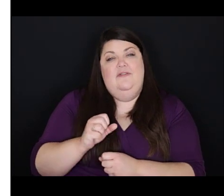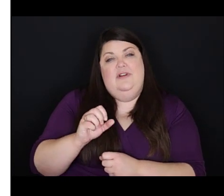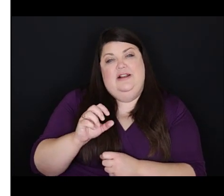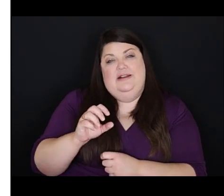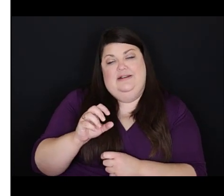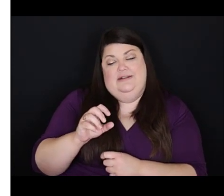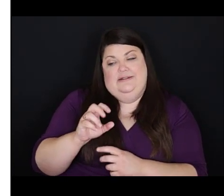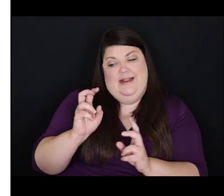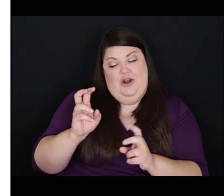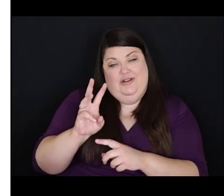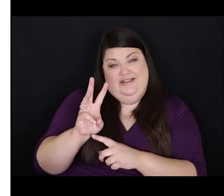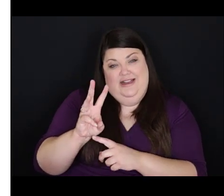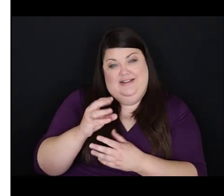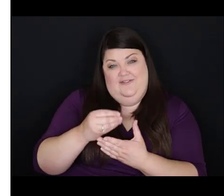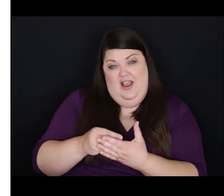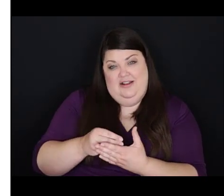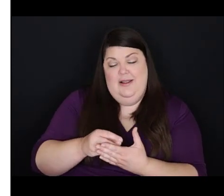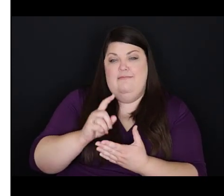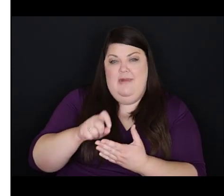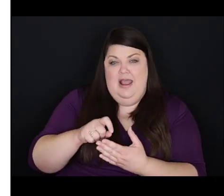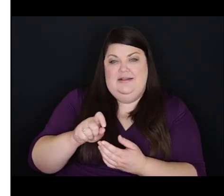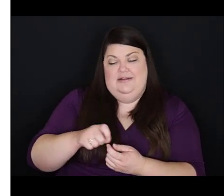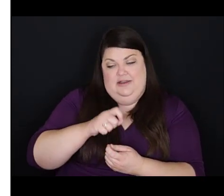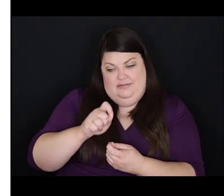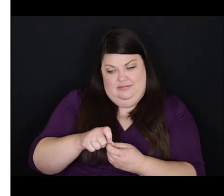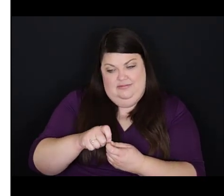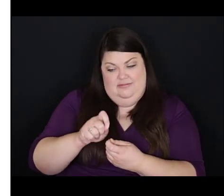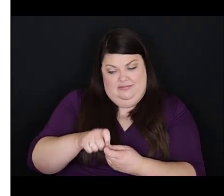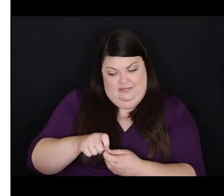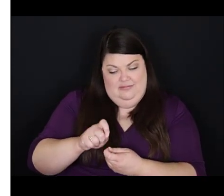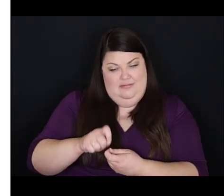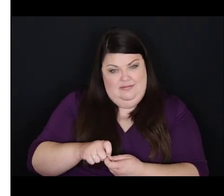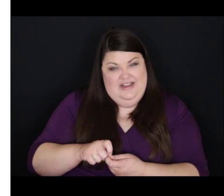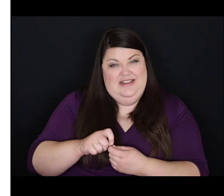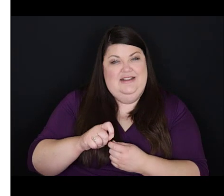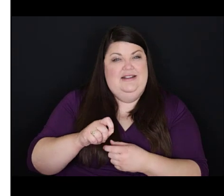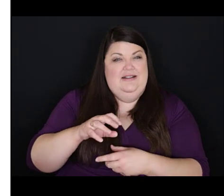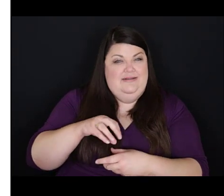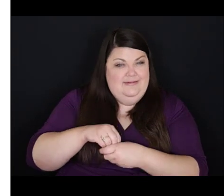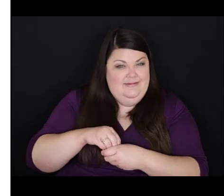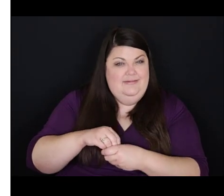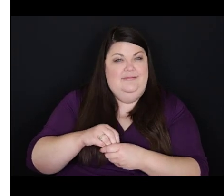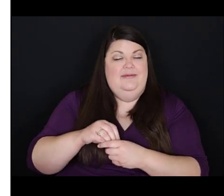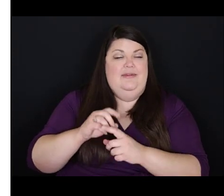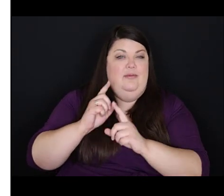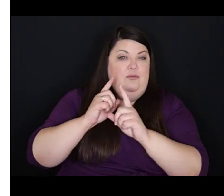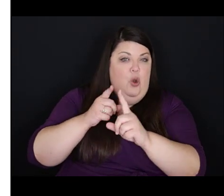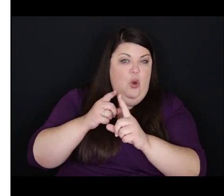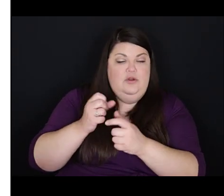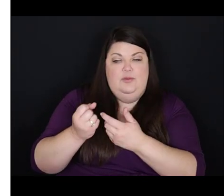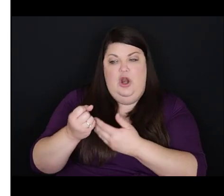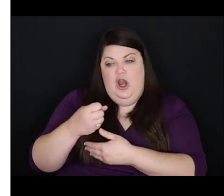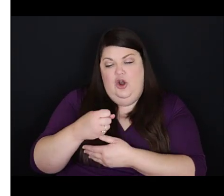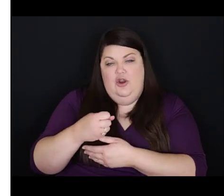it must include specific goals and priorities with respect to the distribution of Title